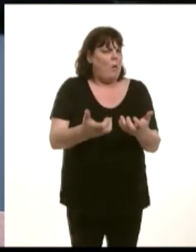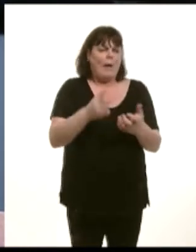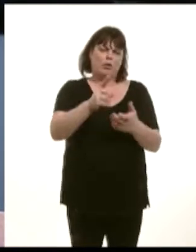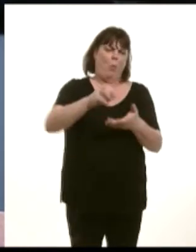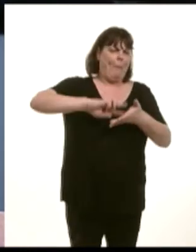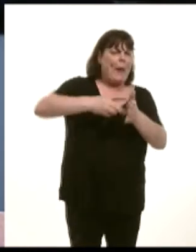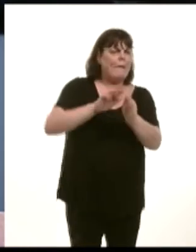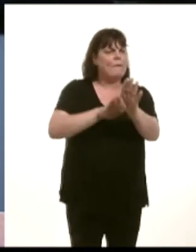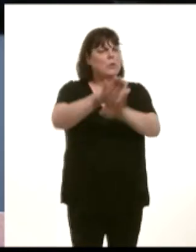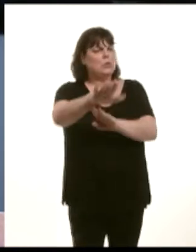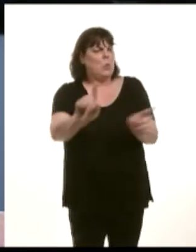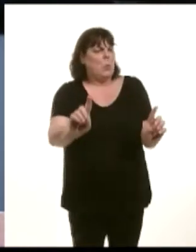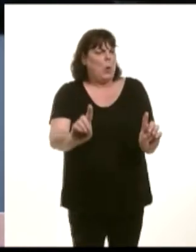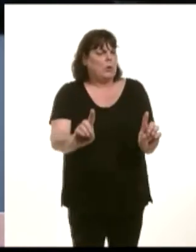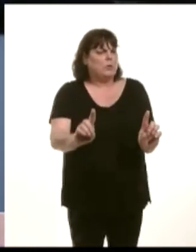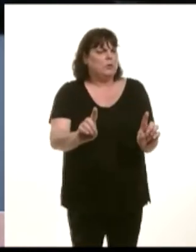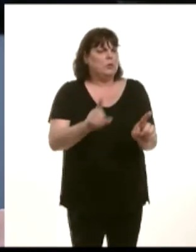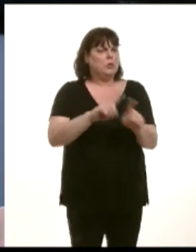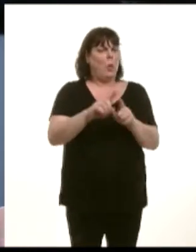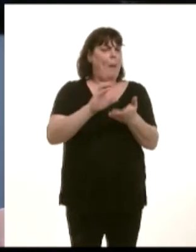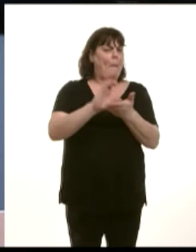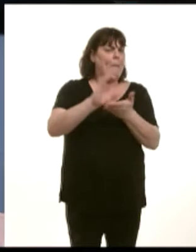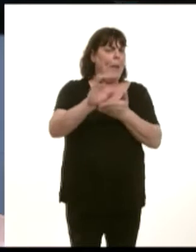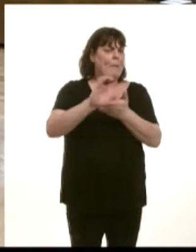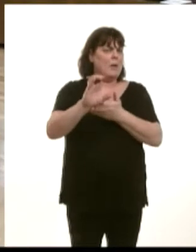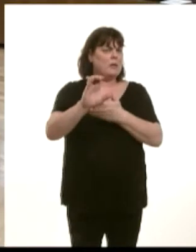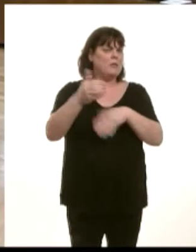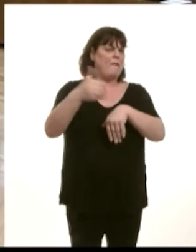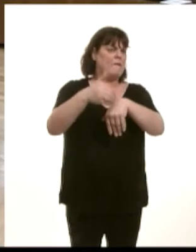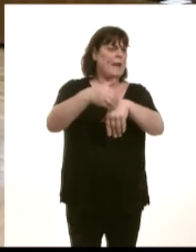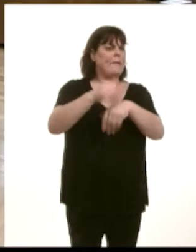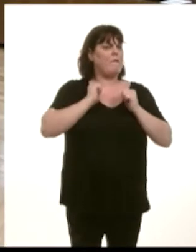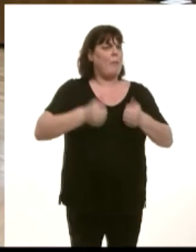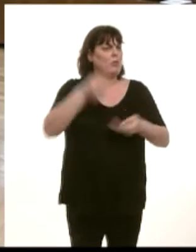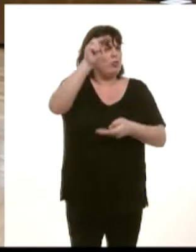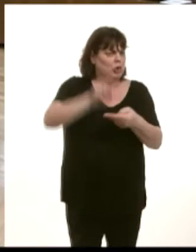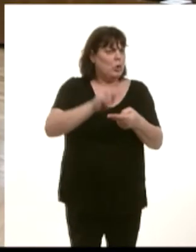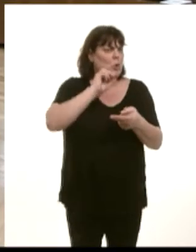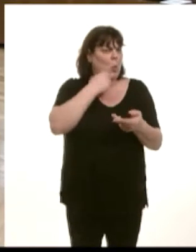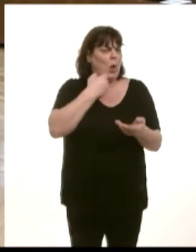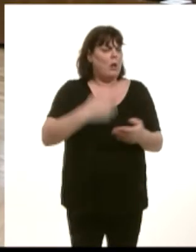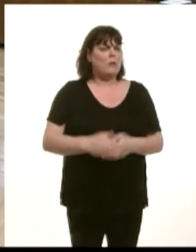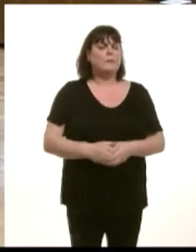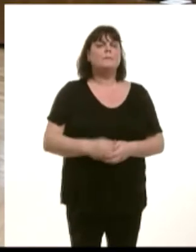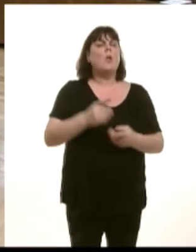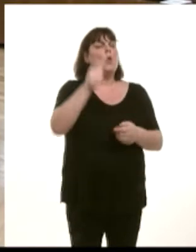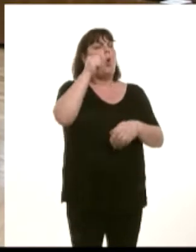working on now to minimise the payment impact at the end of this year? Carwyn Jones: We are aware of the potential impact, and we are working to make sure that